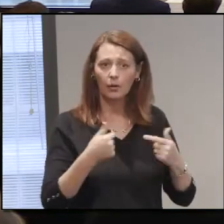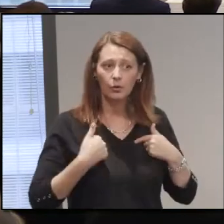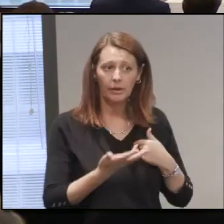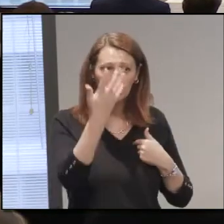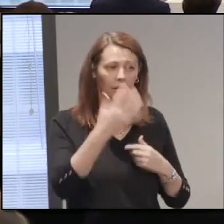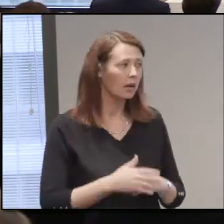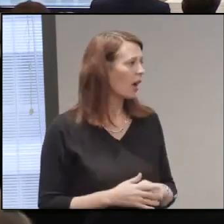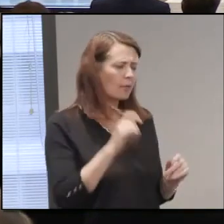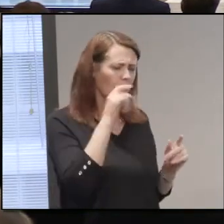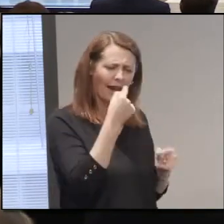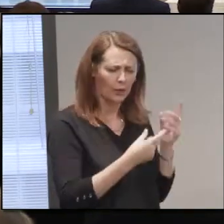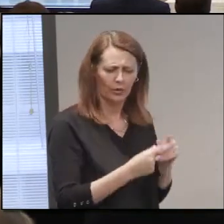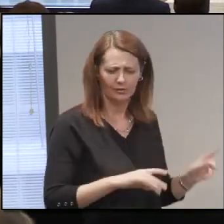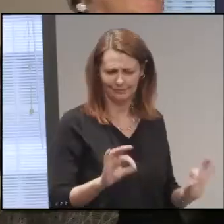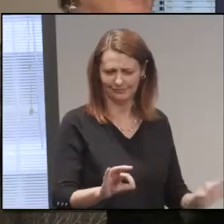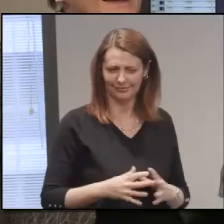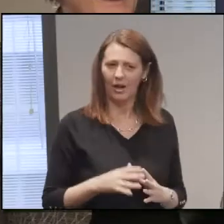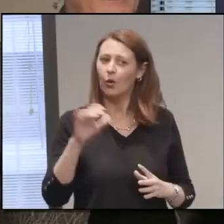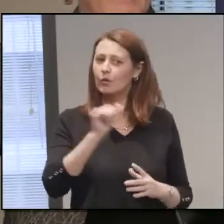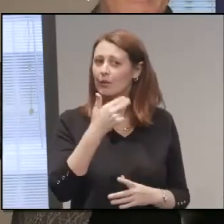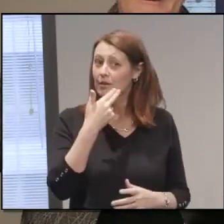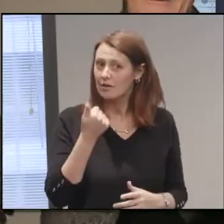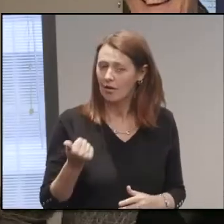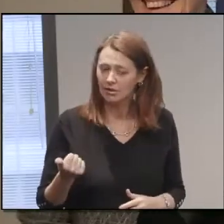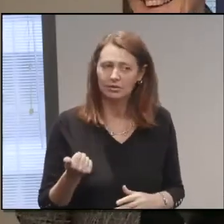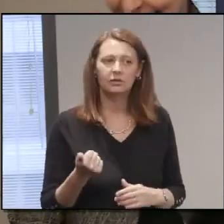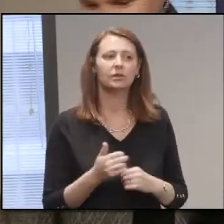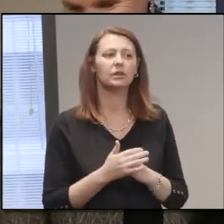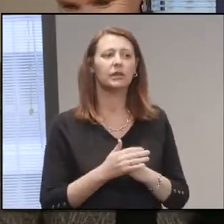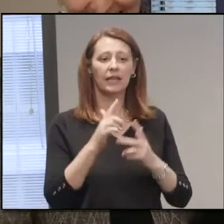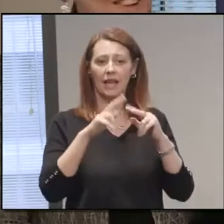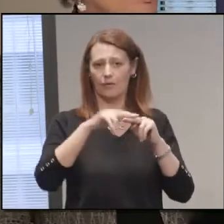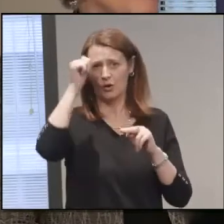I m not going to argue with you. Wouldn't it be nice if you knew the toxicity of what